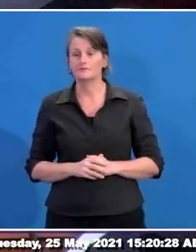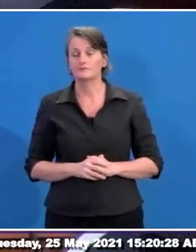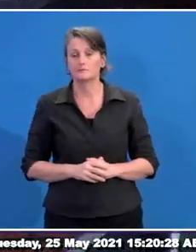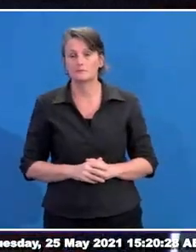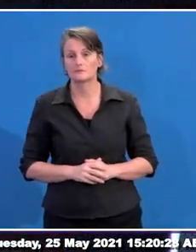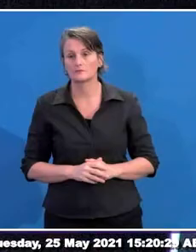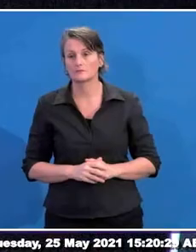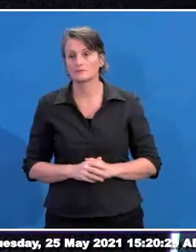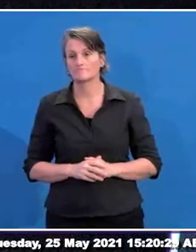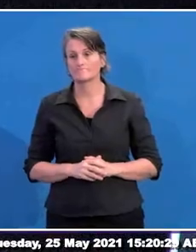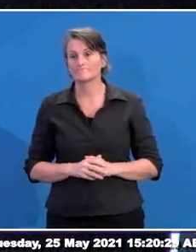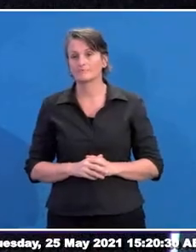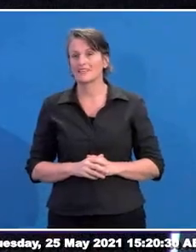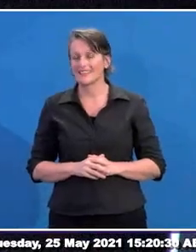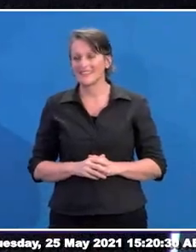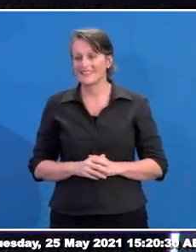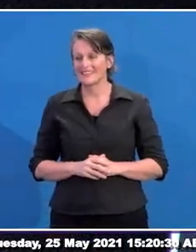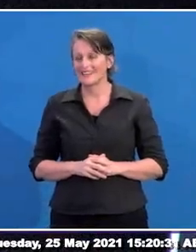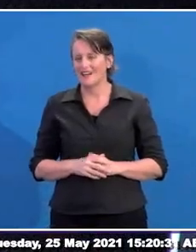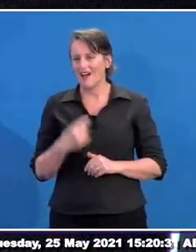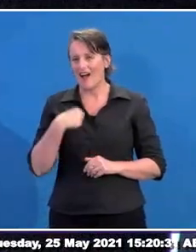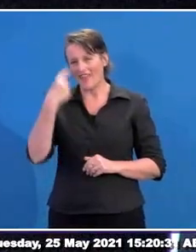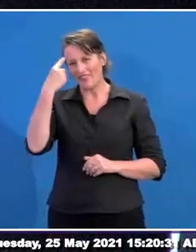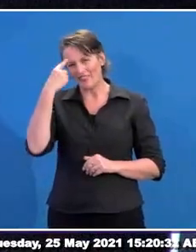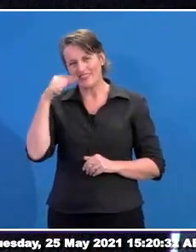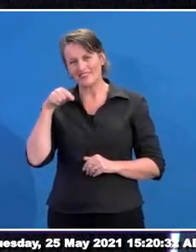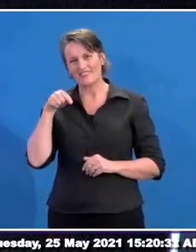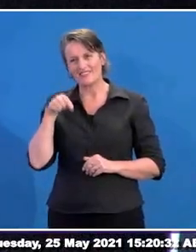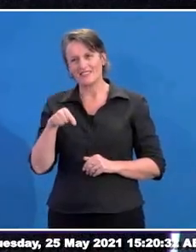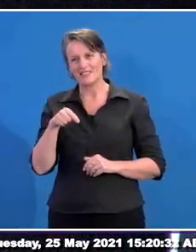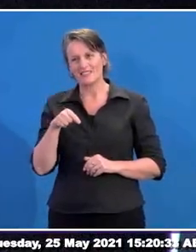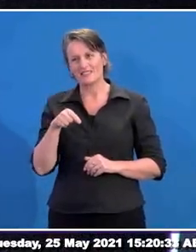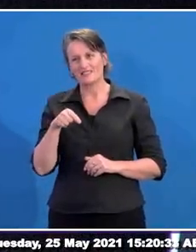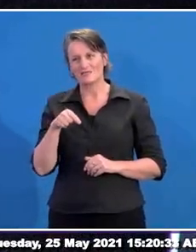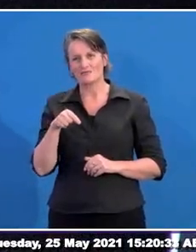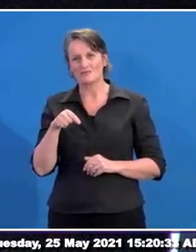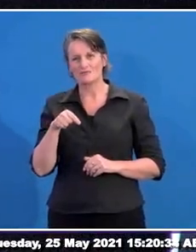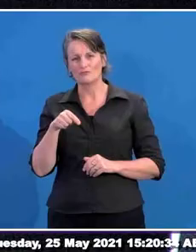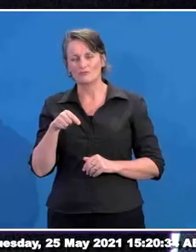This would have to be one of the more dysfunctional workplaces.